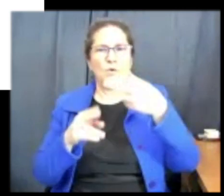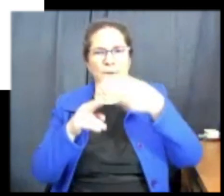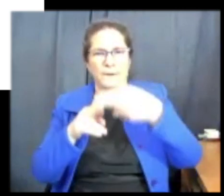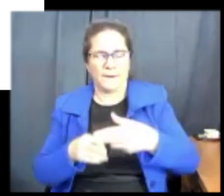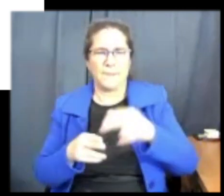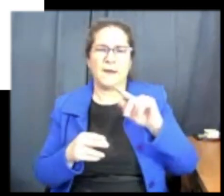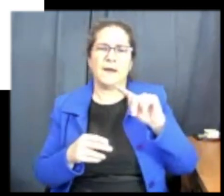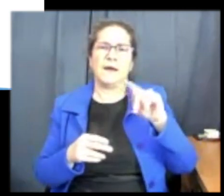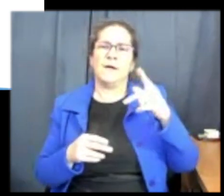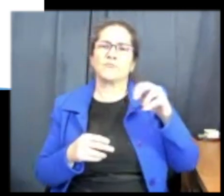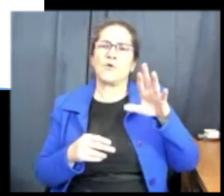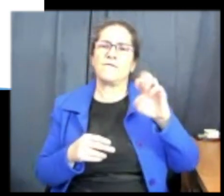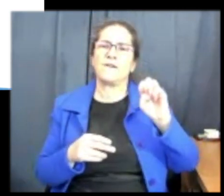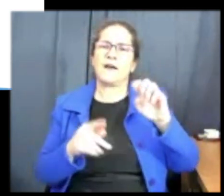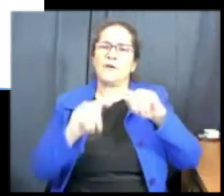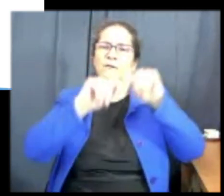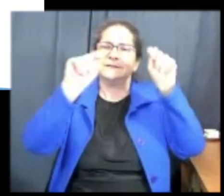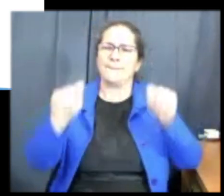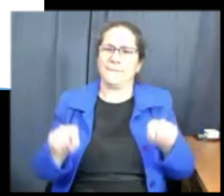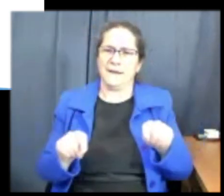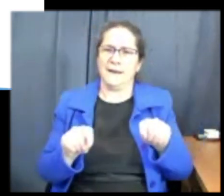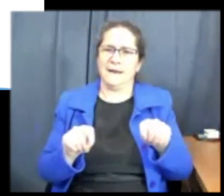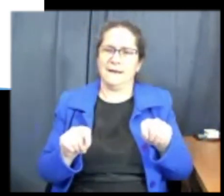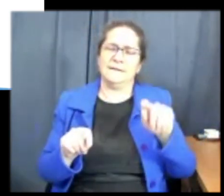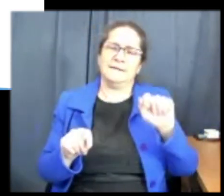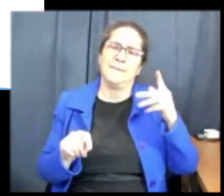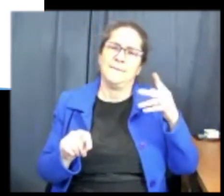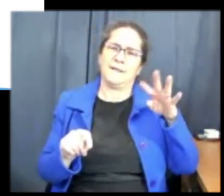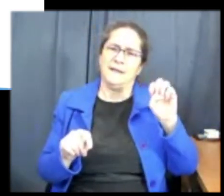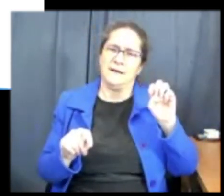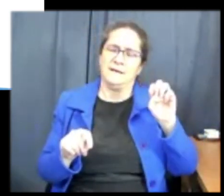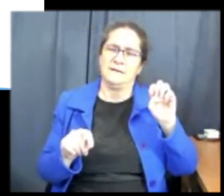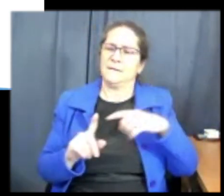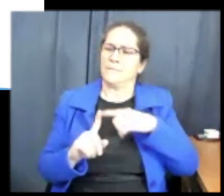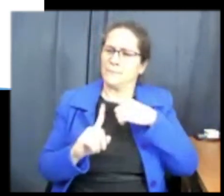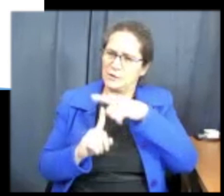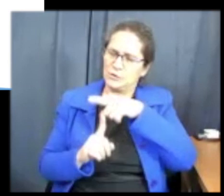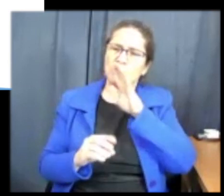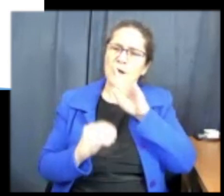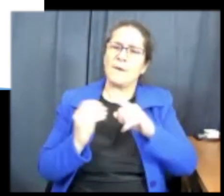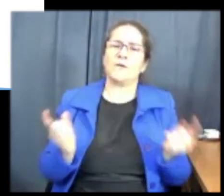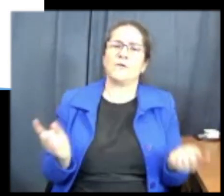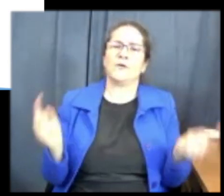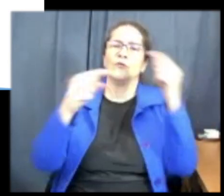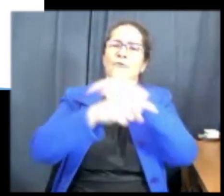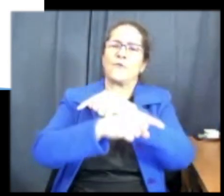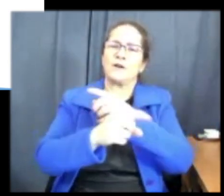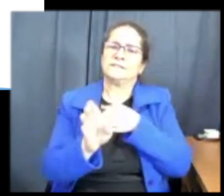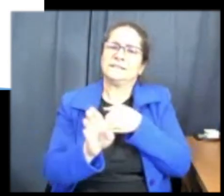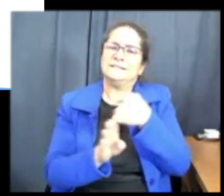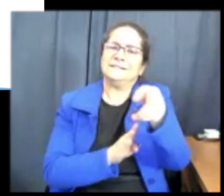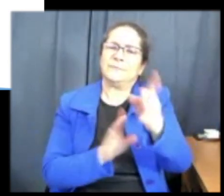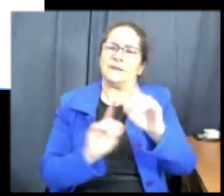and in addition to that you talked a little bit about the cross discipline team. Could you share a little bit more about the team